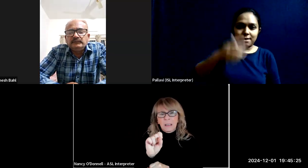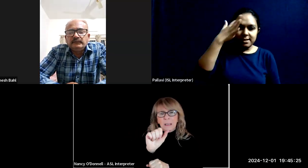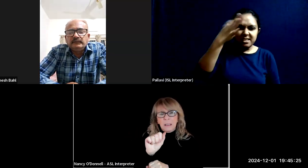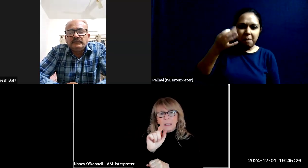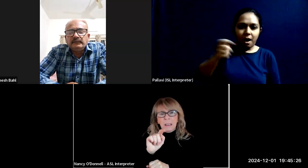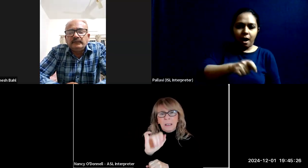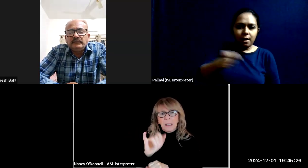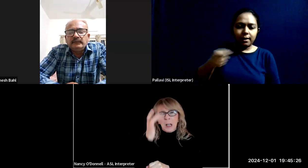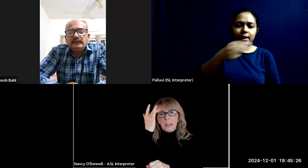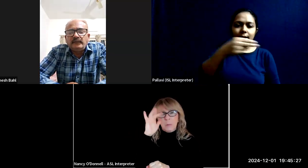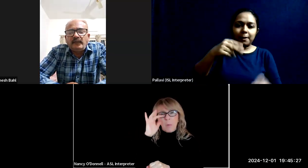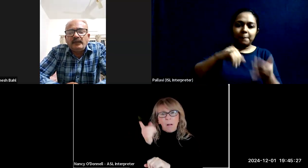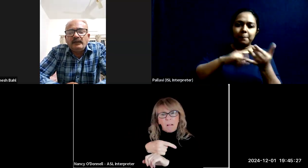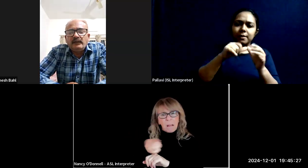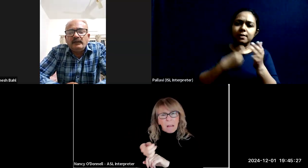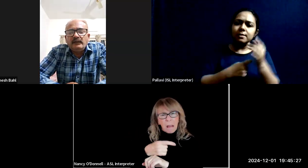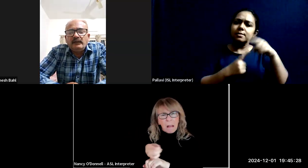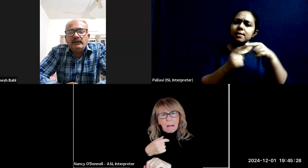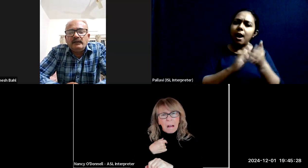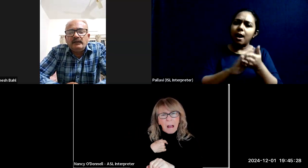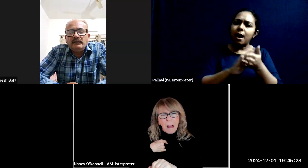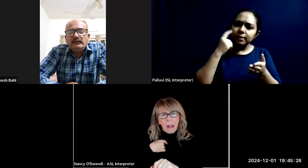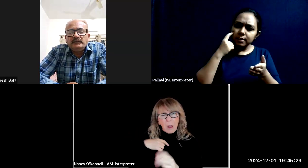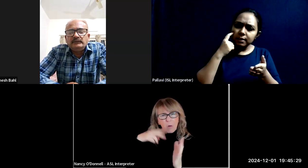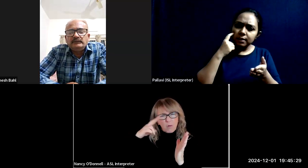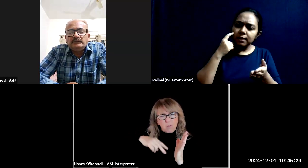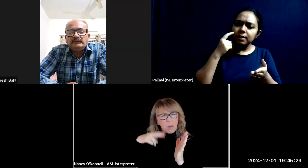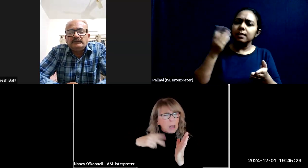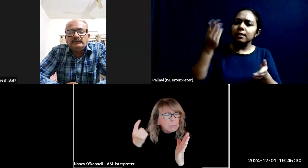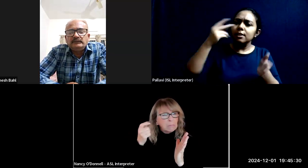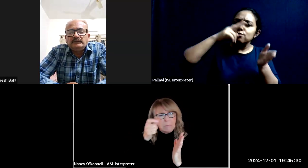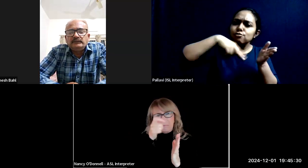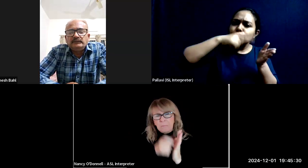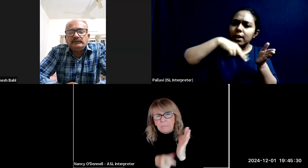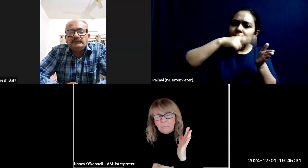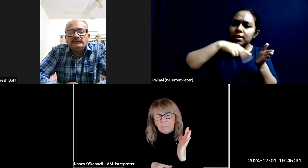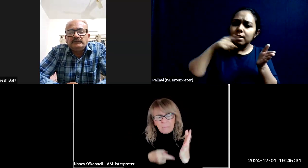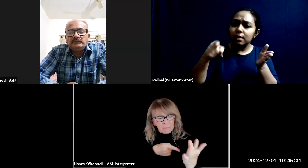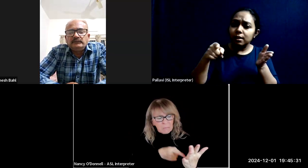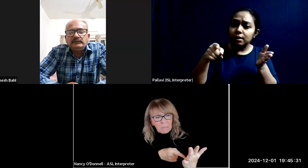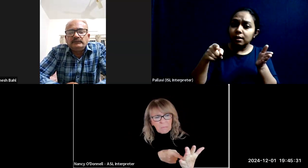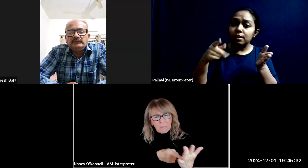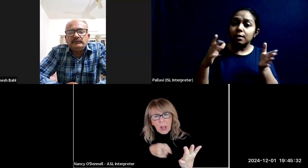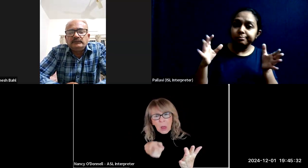I read somewhere that this device can actually be attached to